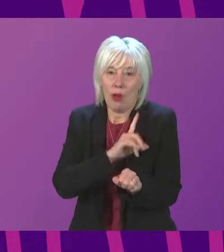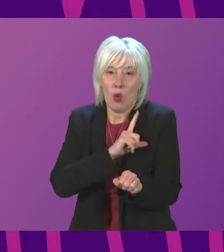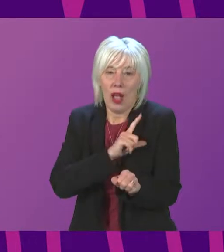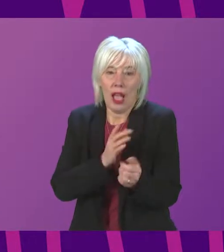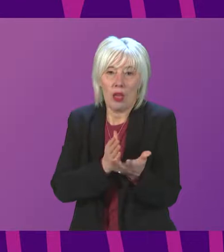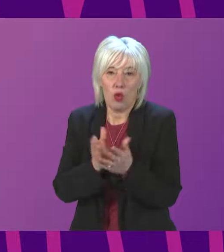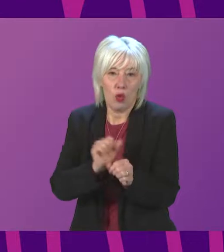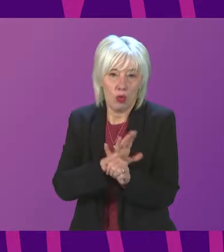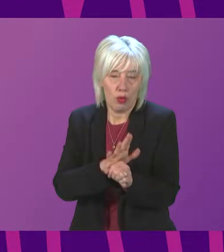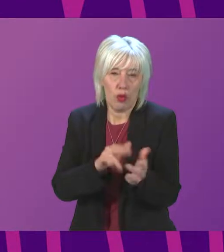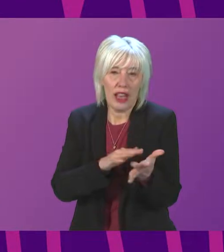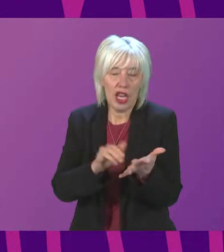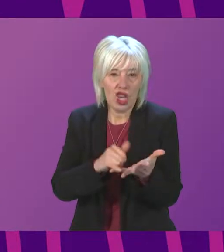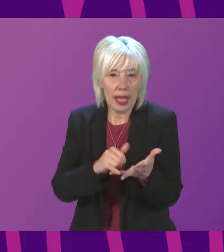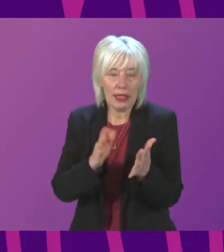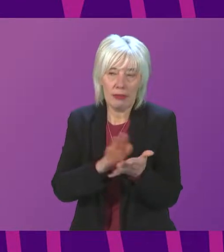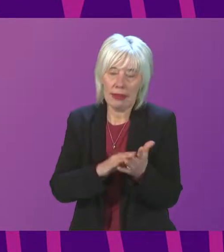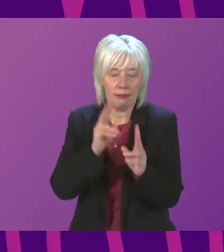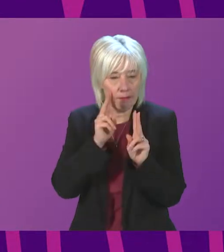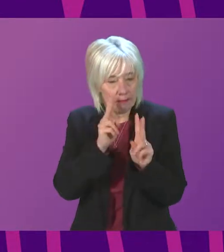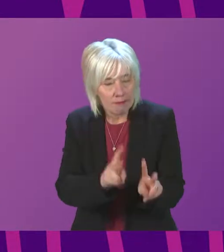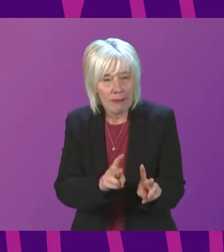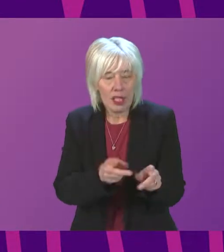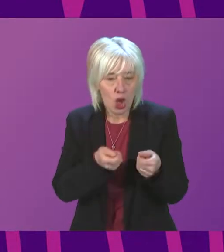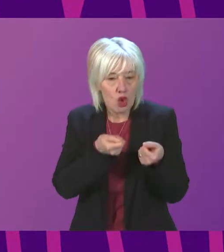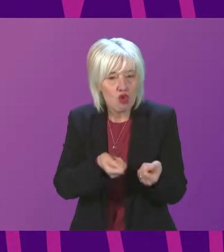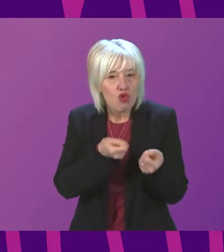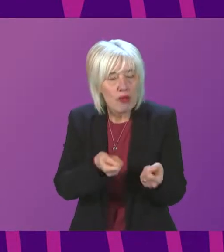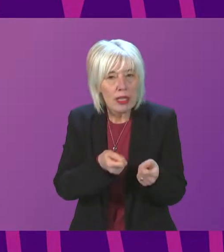the NHS has been able to see and treat fewer non-Covid patients.